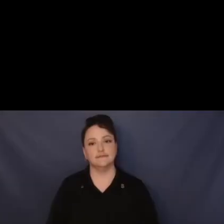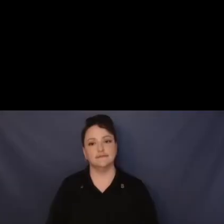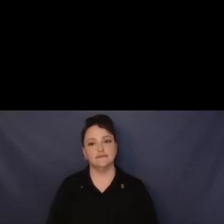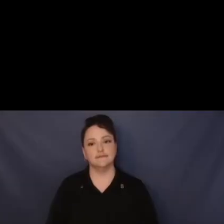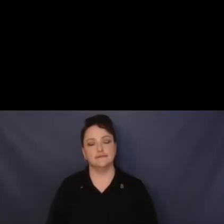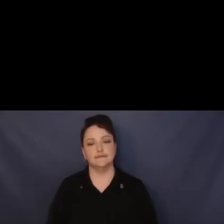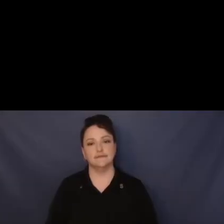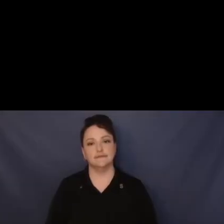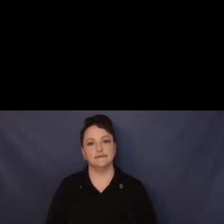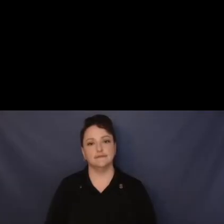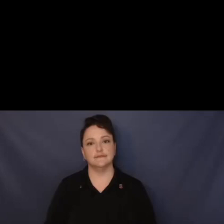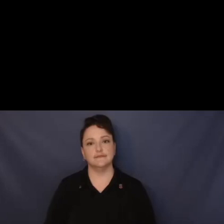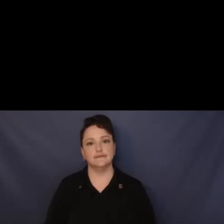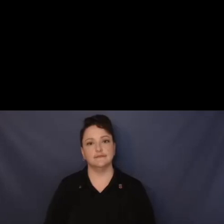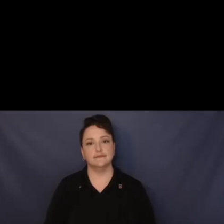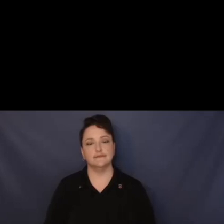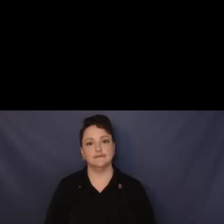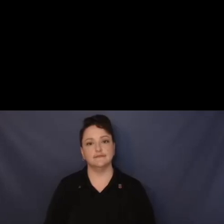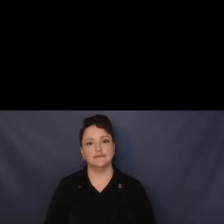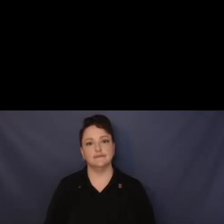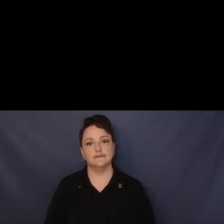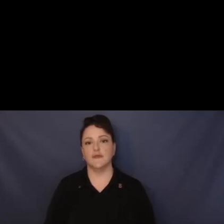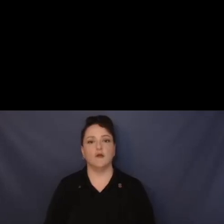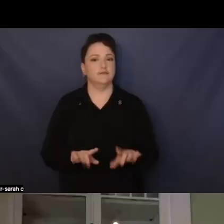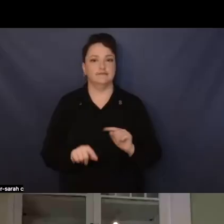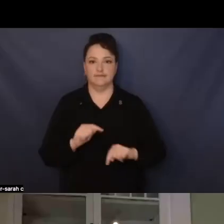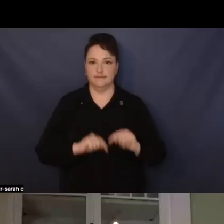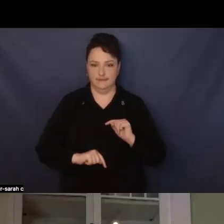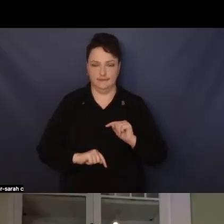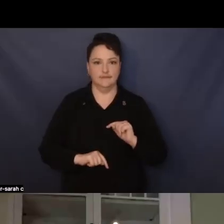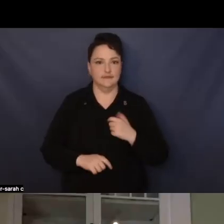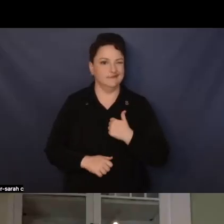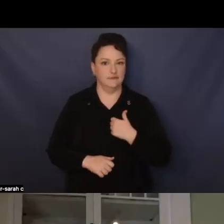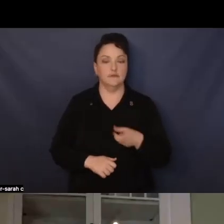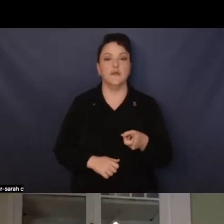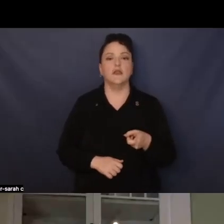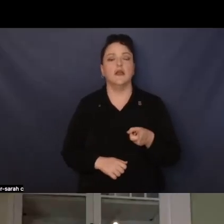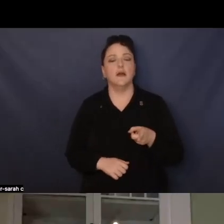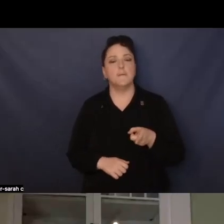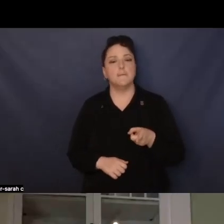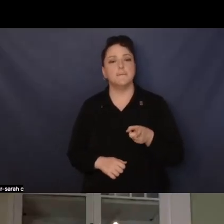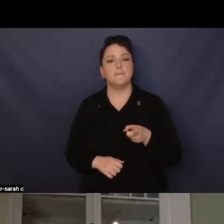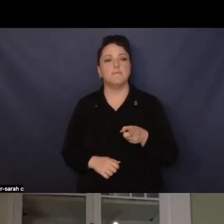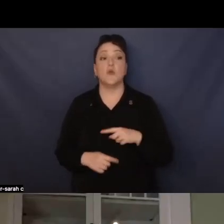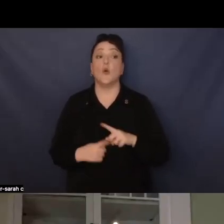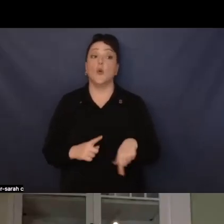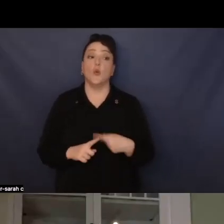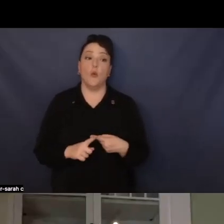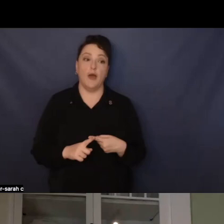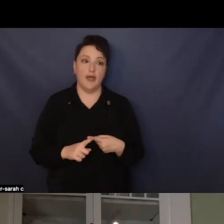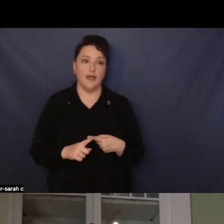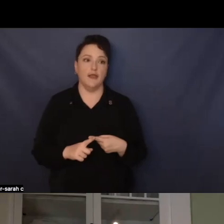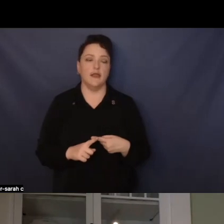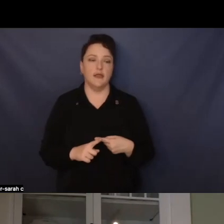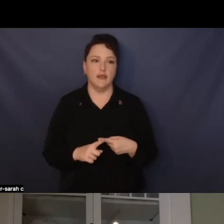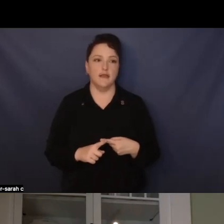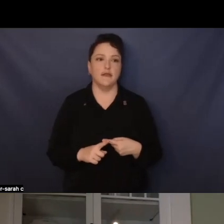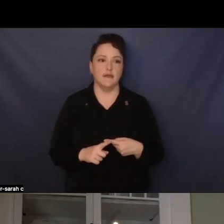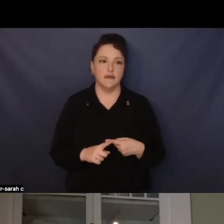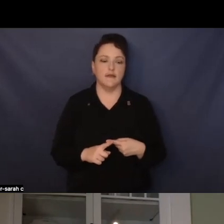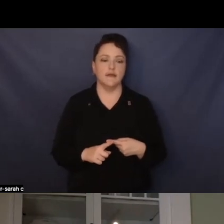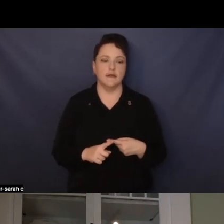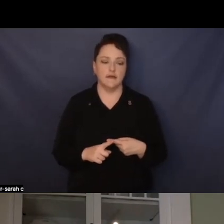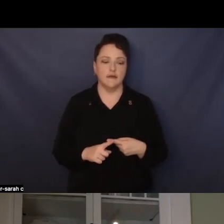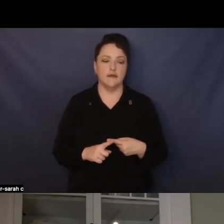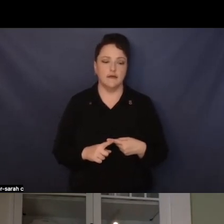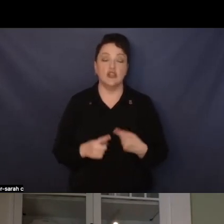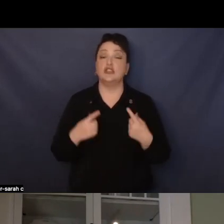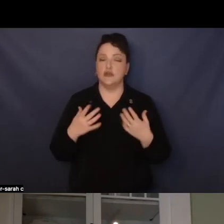Oh, this is -- sorry. When you are asking -- during this stage of when you are asking,